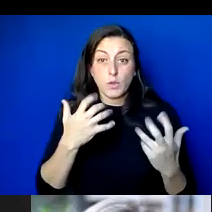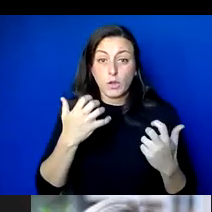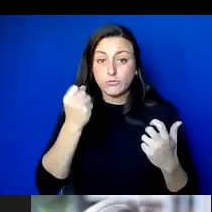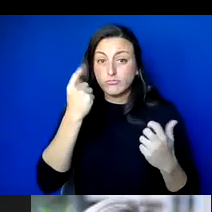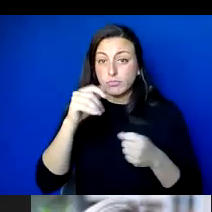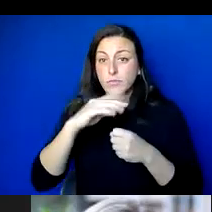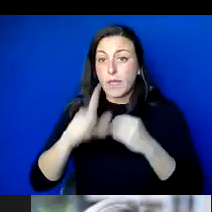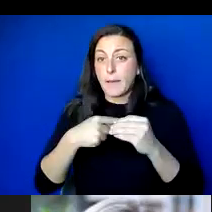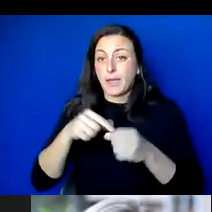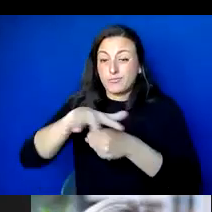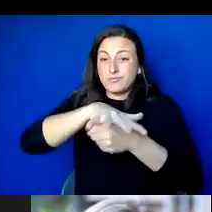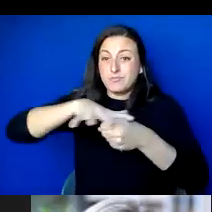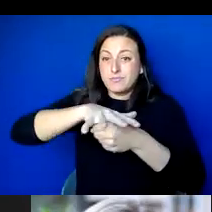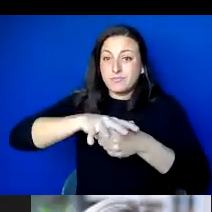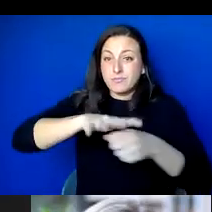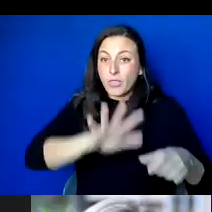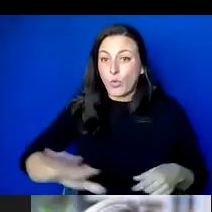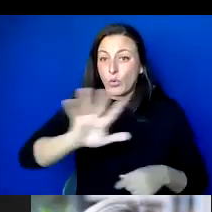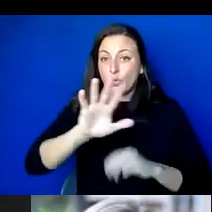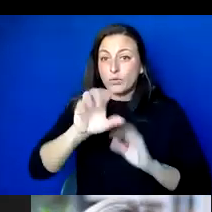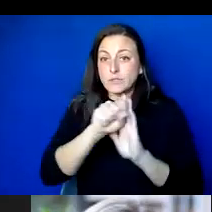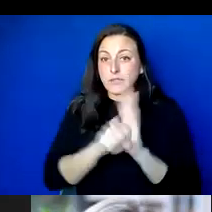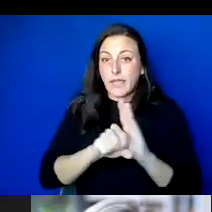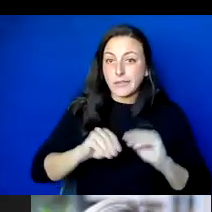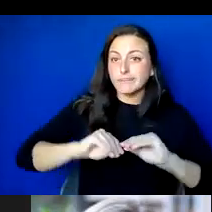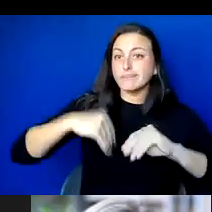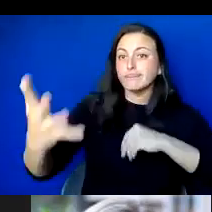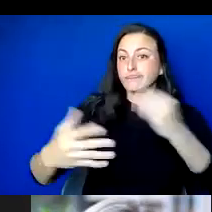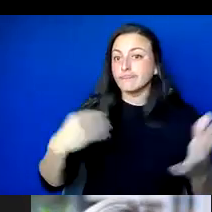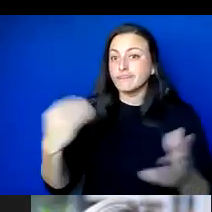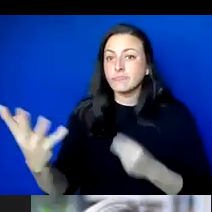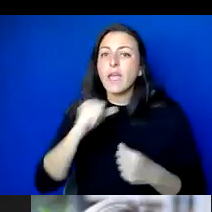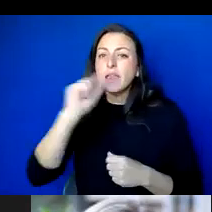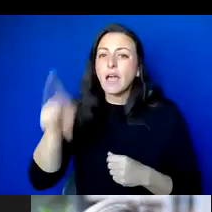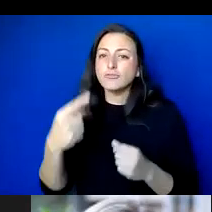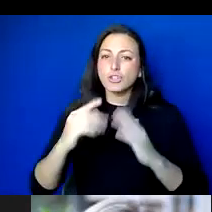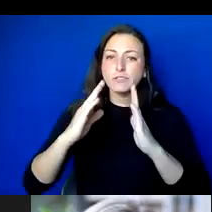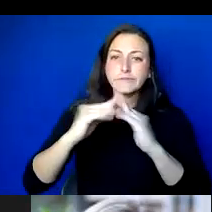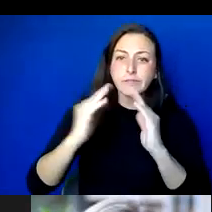distribution. We didn't want it only available to people in a metro area or the front range,